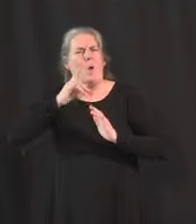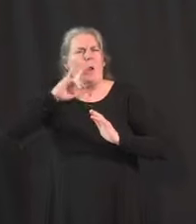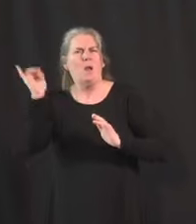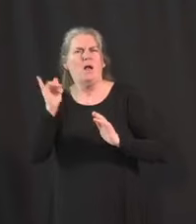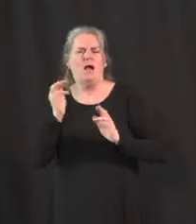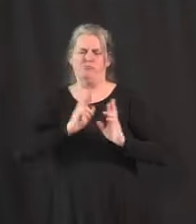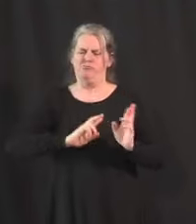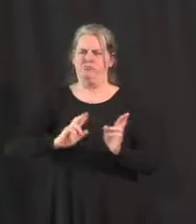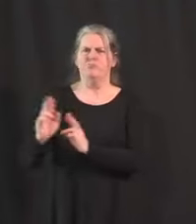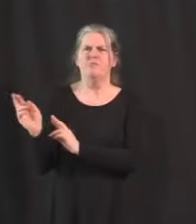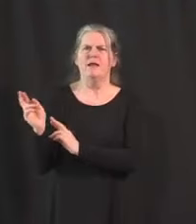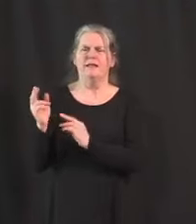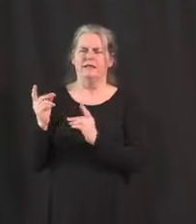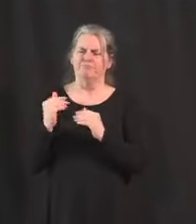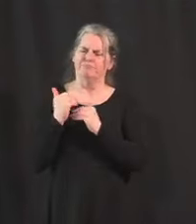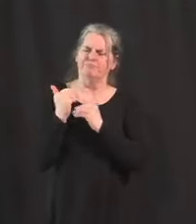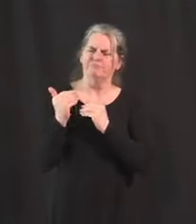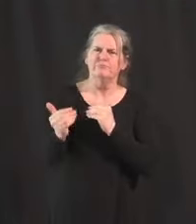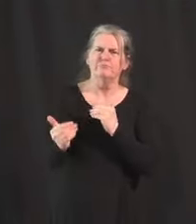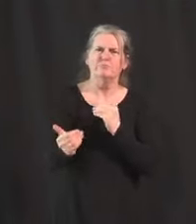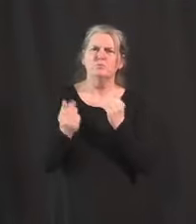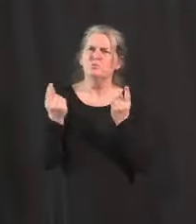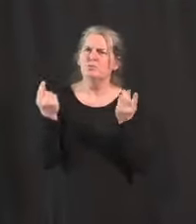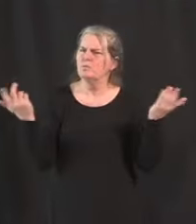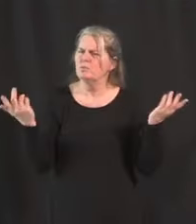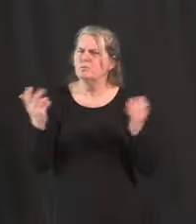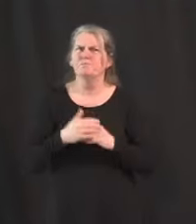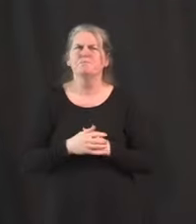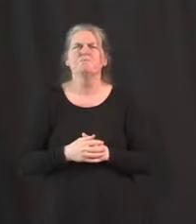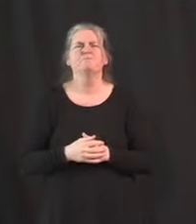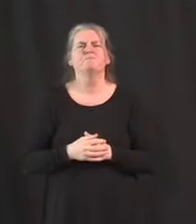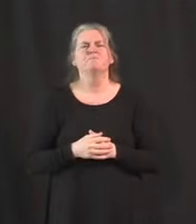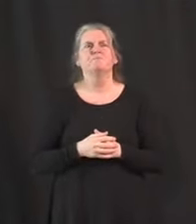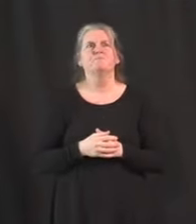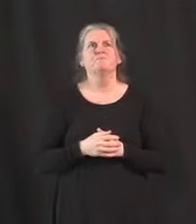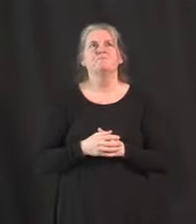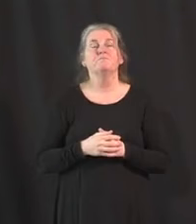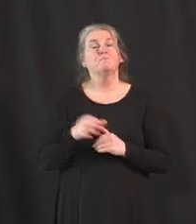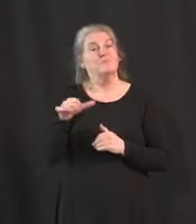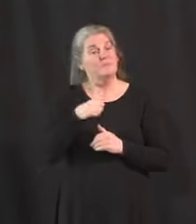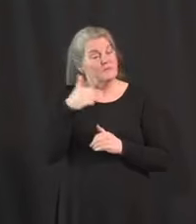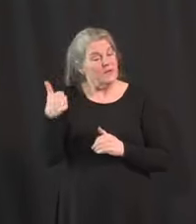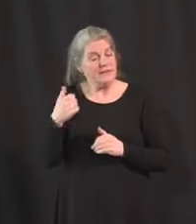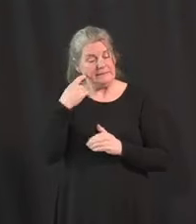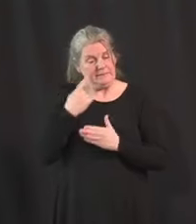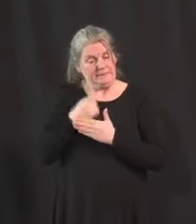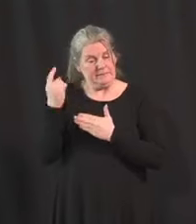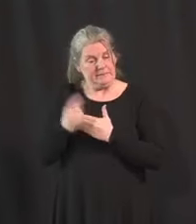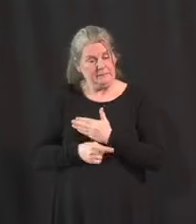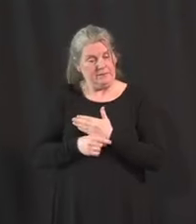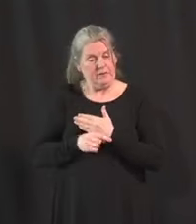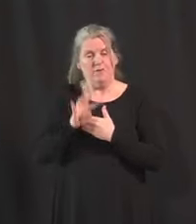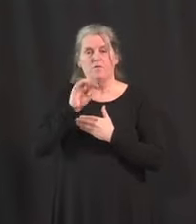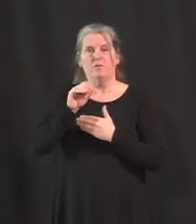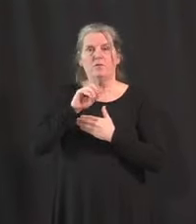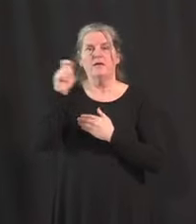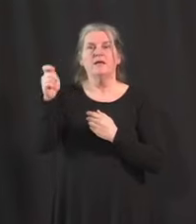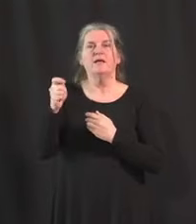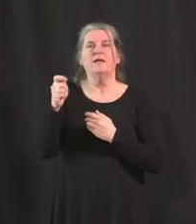OURSELVES FOR THE LONG HAUL? THE OTHER NOTABLE EVENT OVER THE WEEKEND WAS THE 40th ANNIVERSARY OF THAT MOST CANADIAN OF HEROS